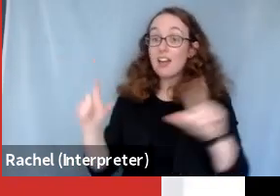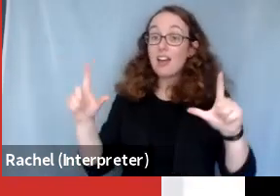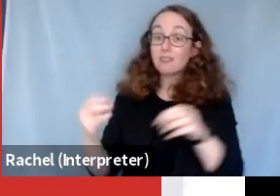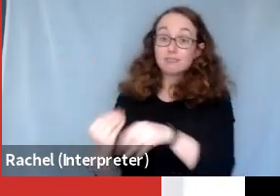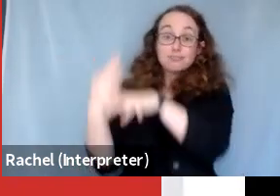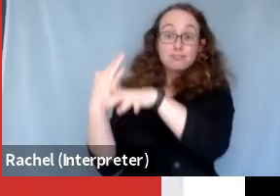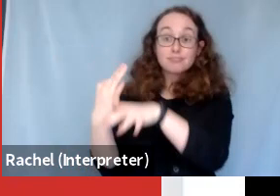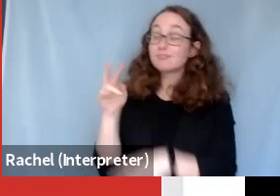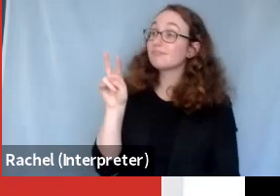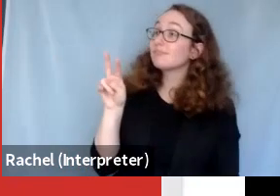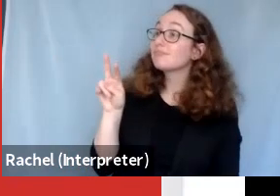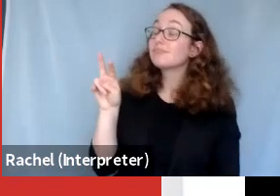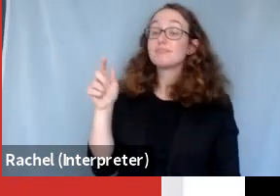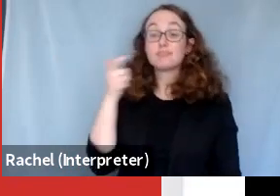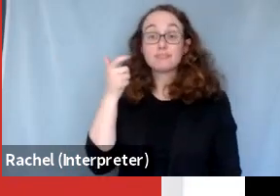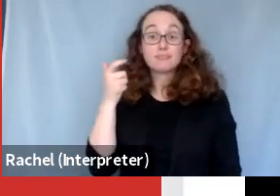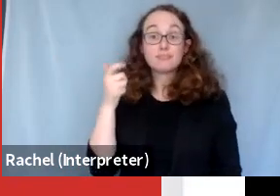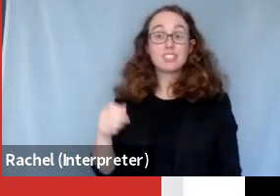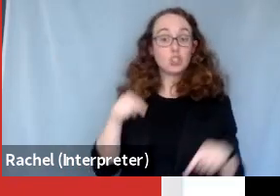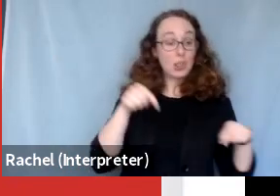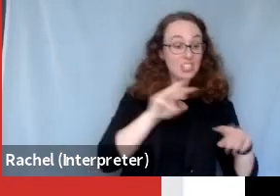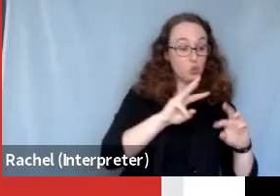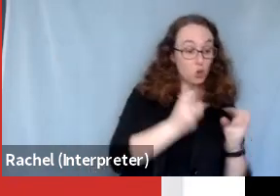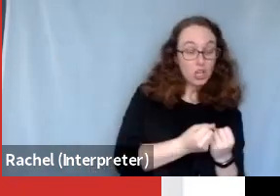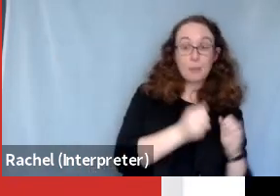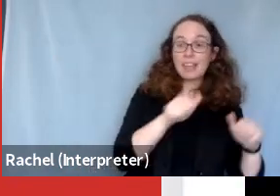exit this workshop and go into those events. And we have another question